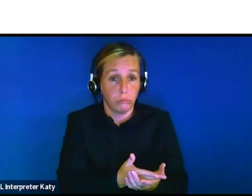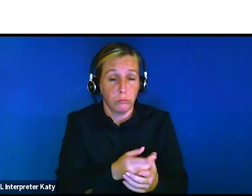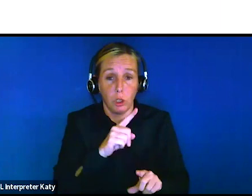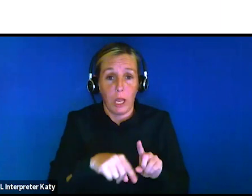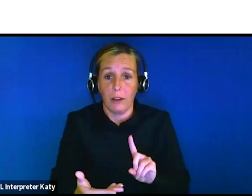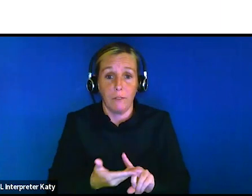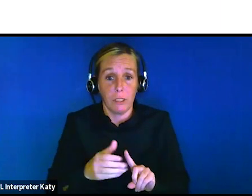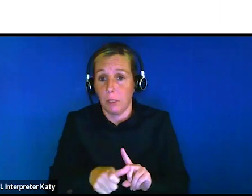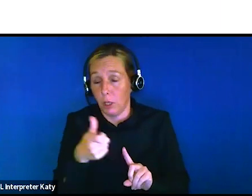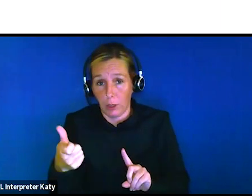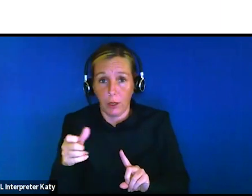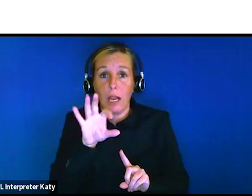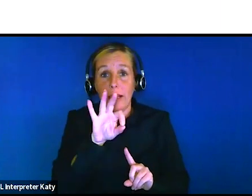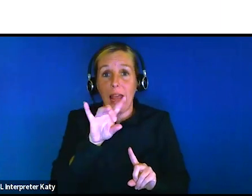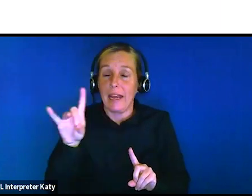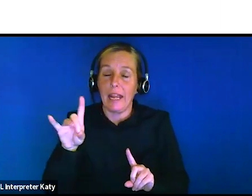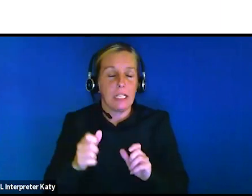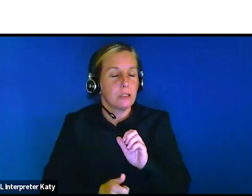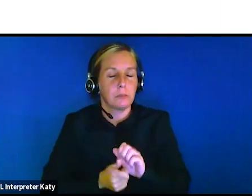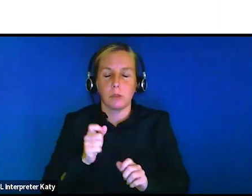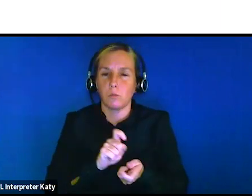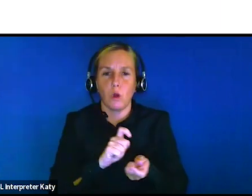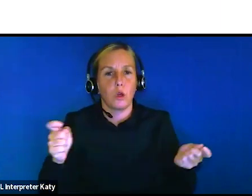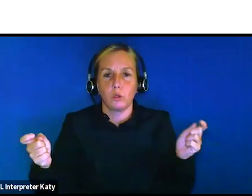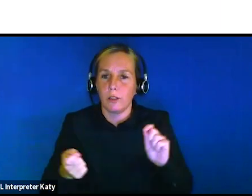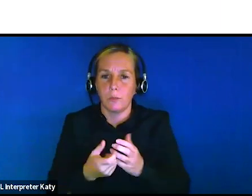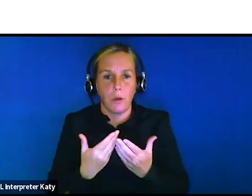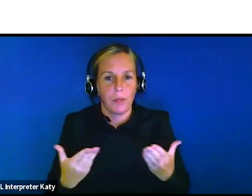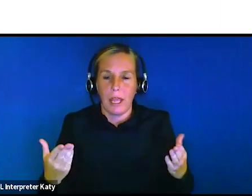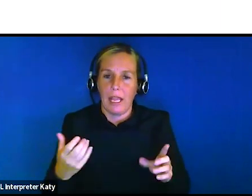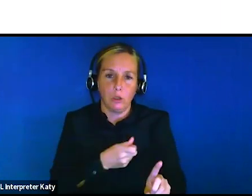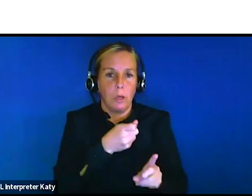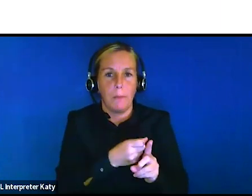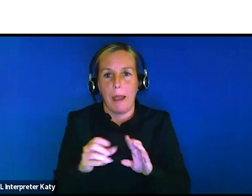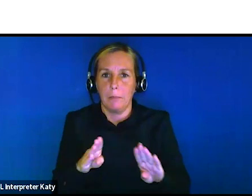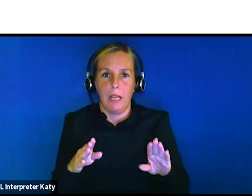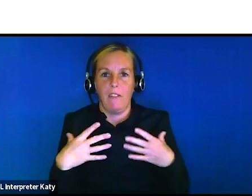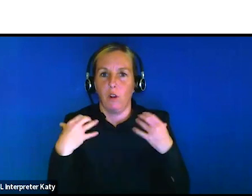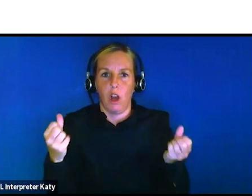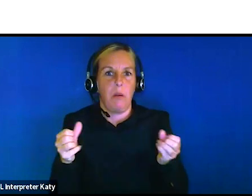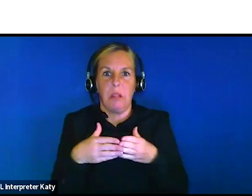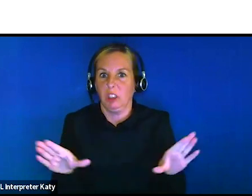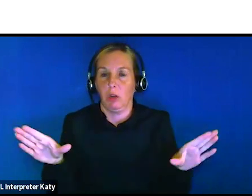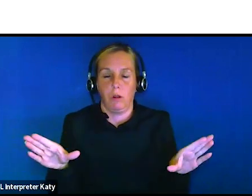transformative thing that has happened in behavioral health in decades. That is true. But then what it also has happened,